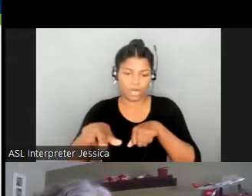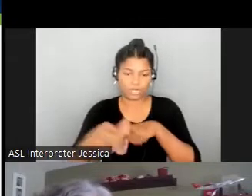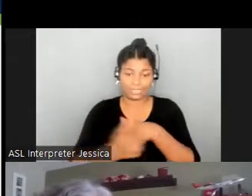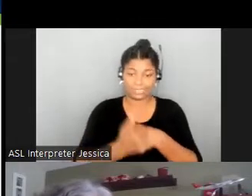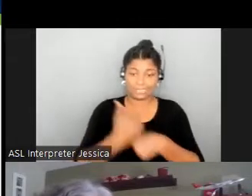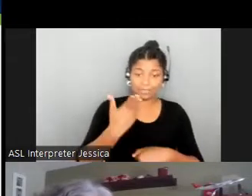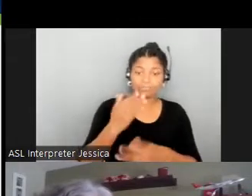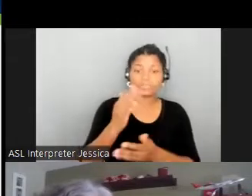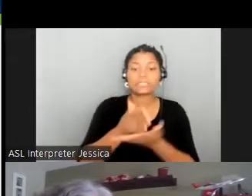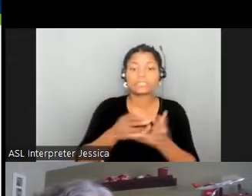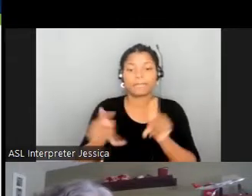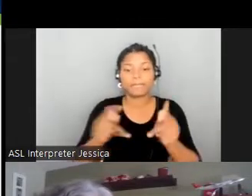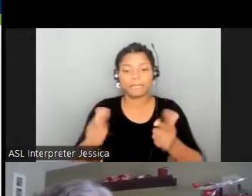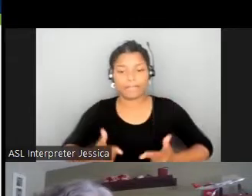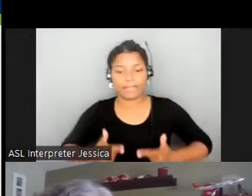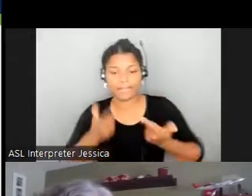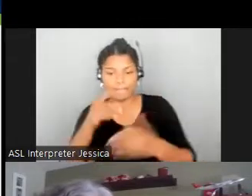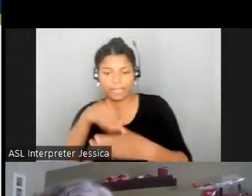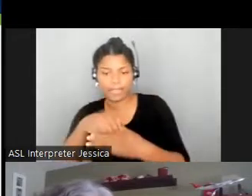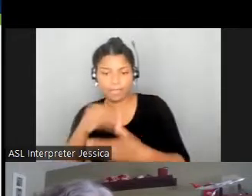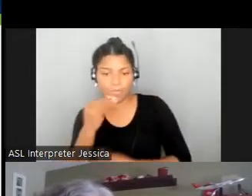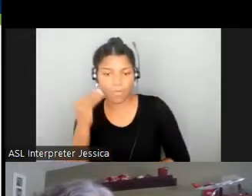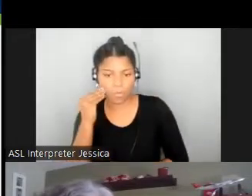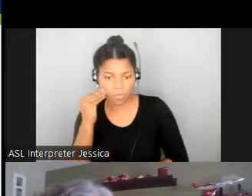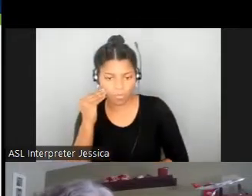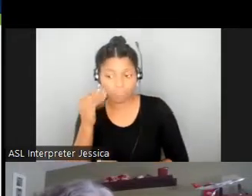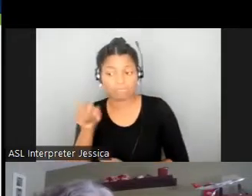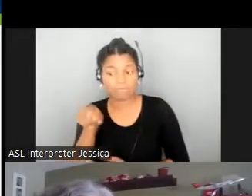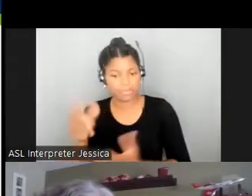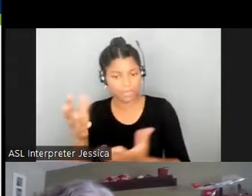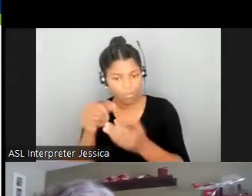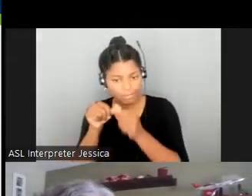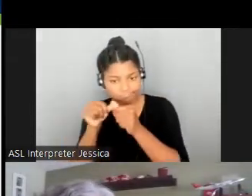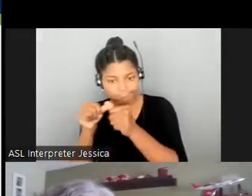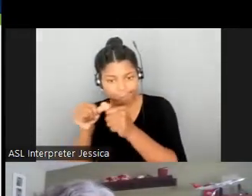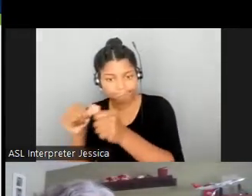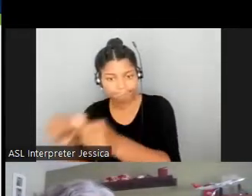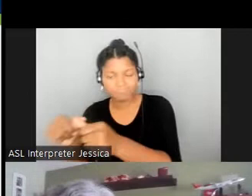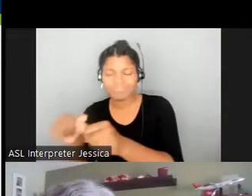home and wanted to continue living in their home, but they needed resources and services